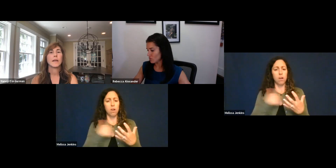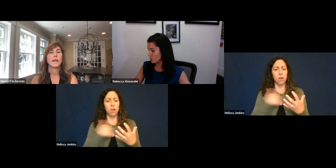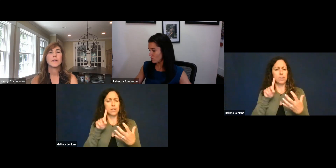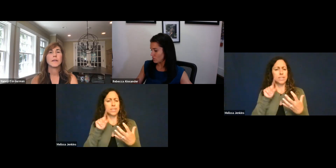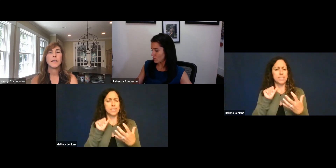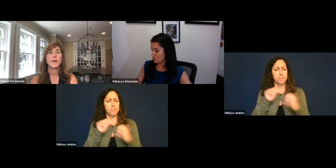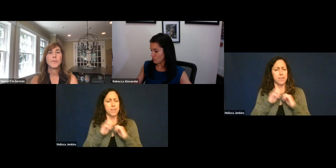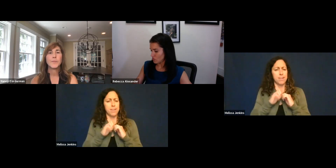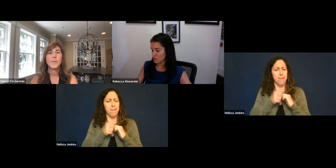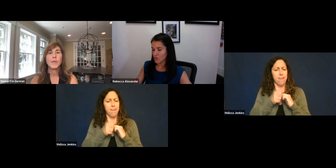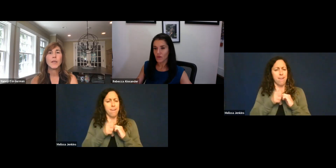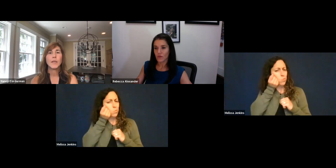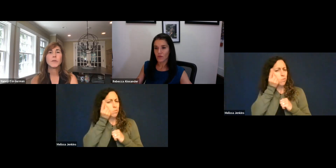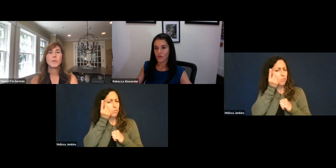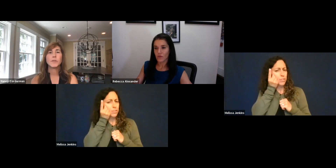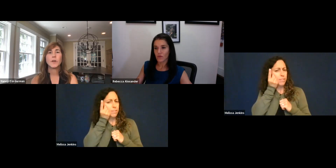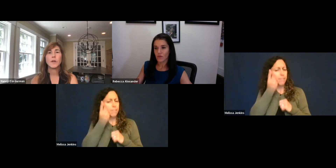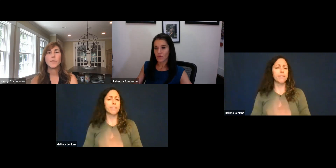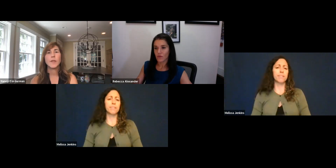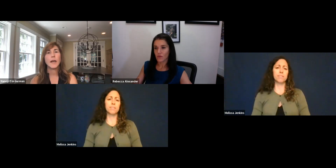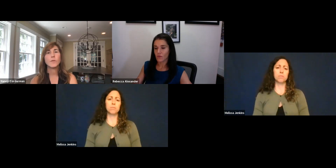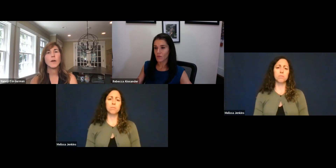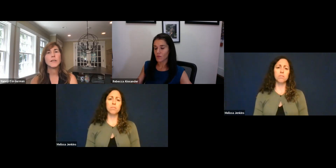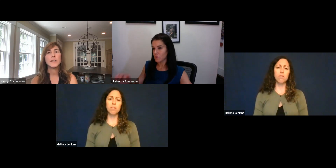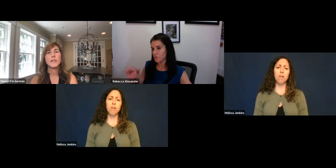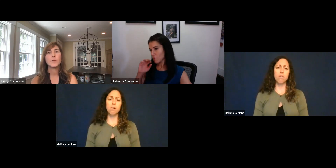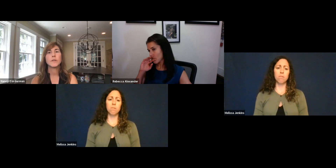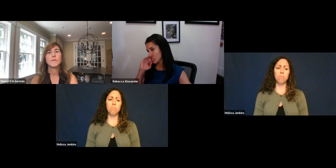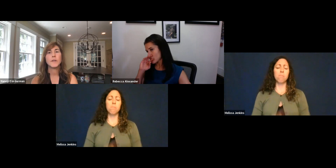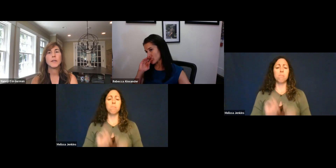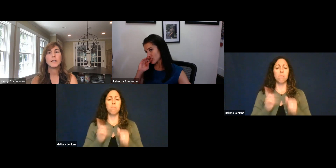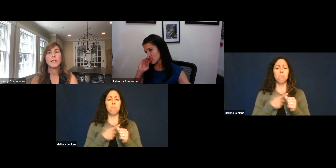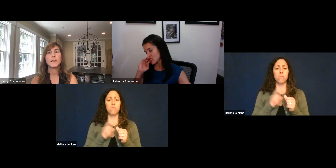And so we'll start off with, how do I deal with the feeling